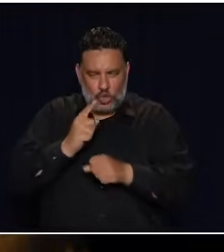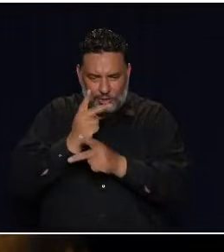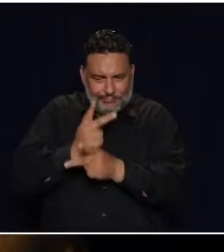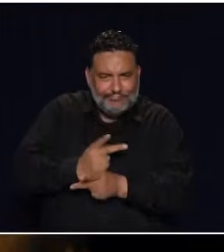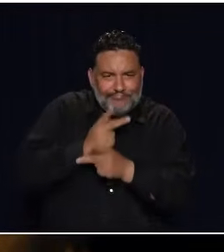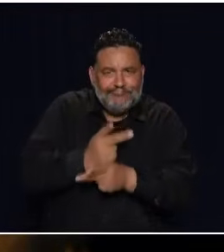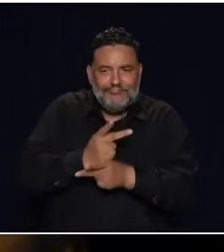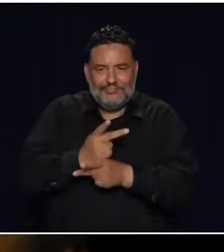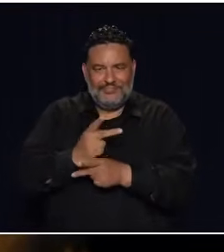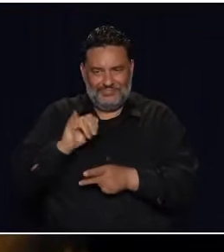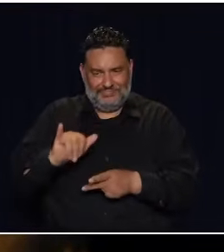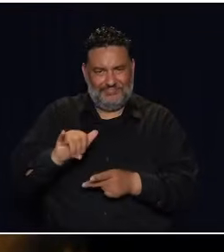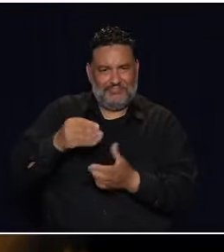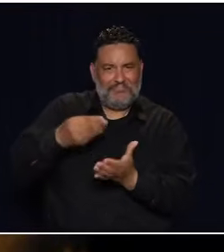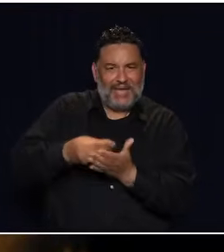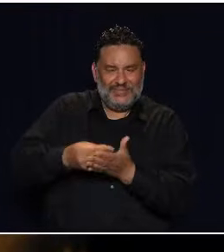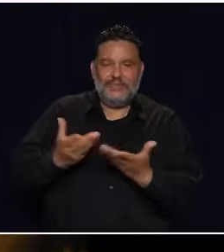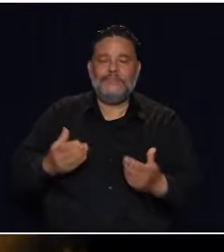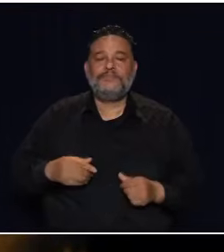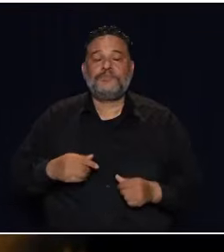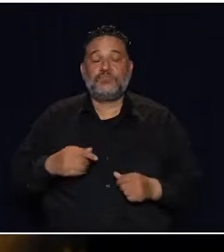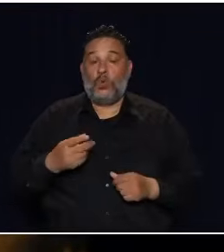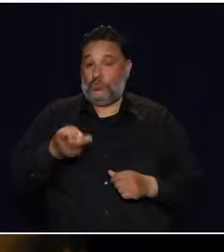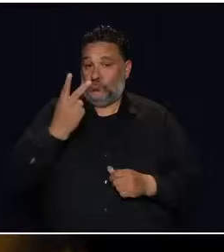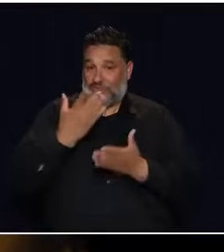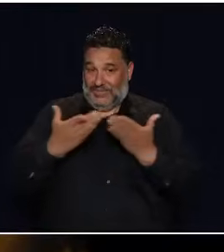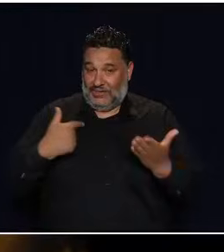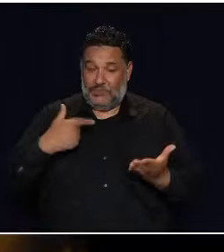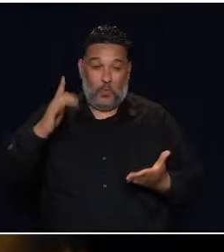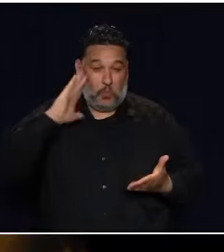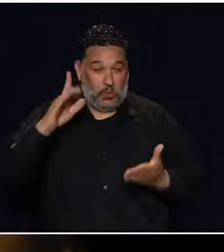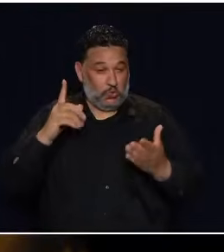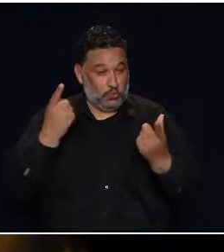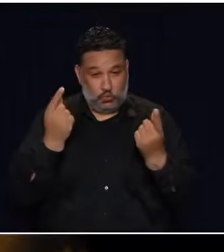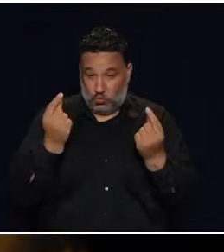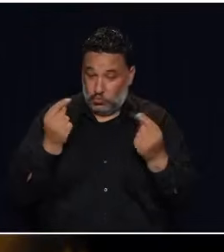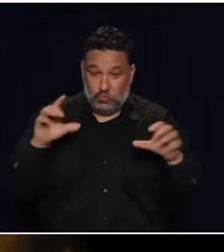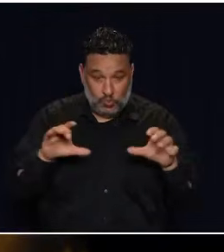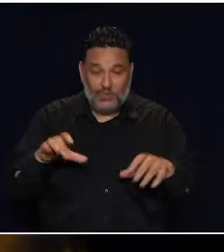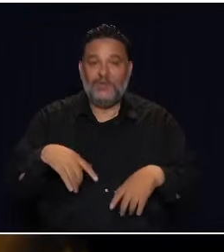TAXPAYER MONEY, WHERE ARE THE DOLLARS GOING AND ASSURING WE ARE GOOD STEWARDS WITH THESE